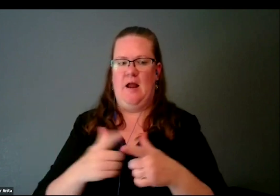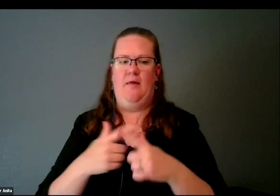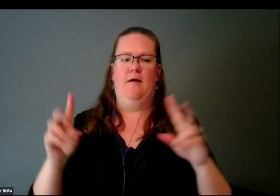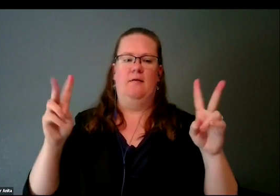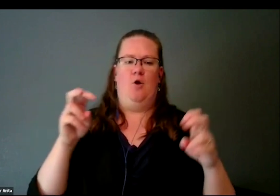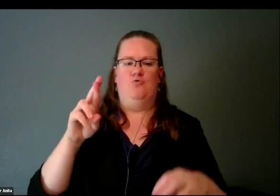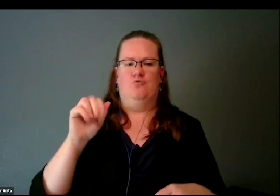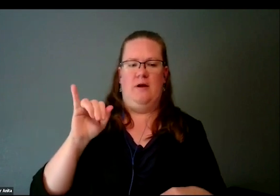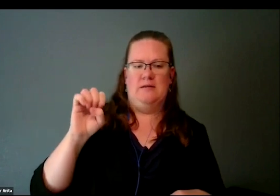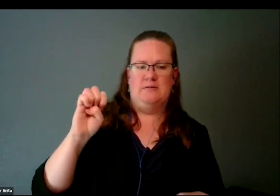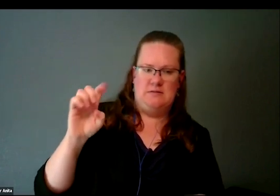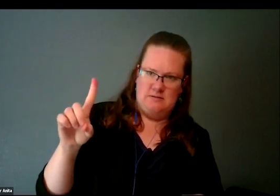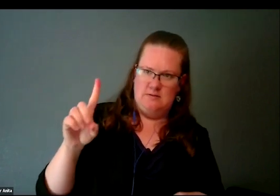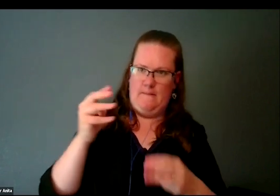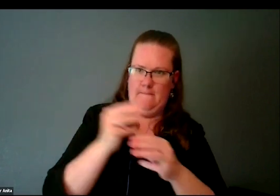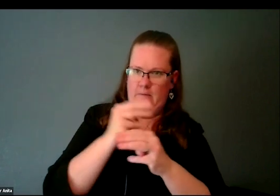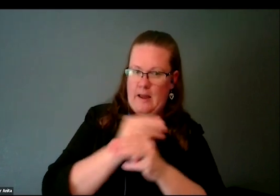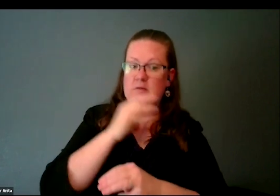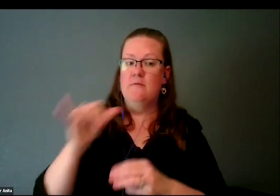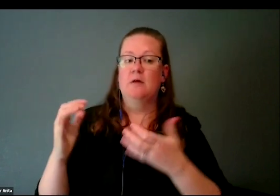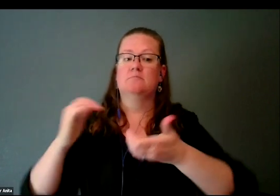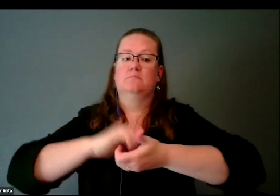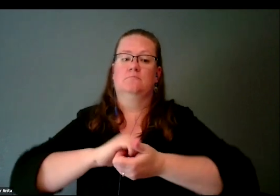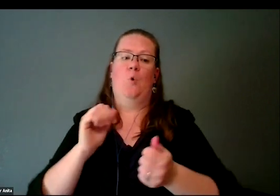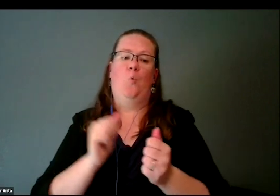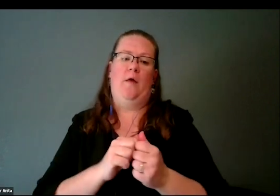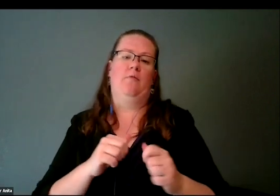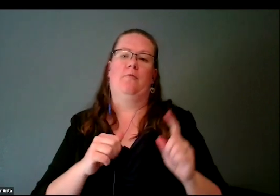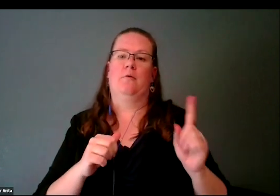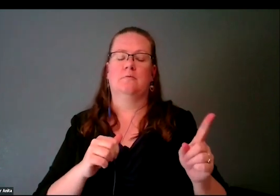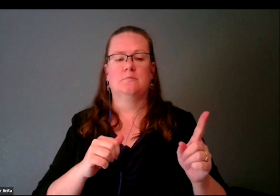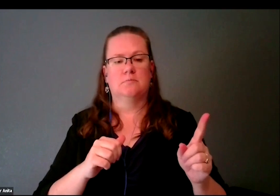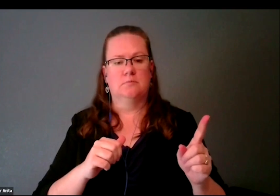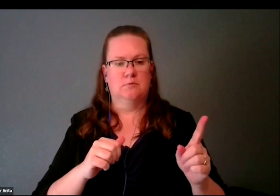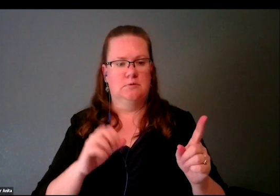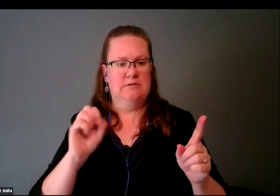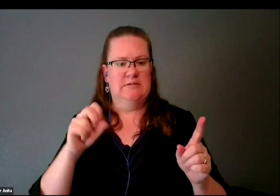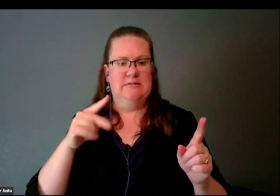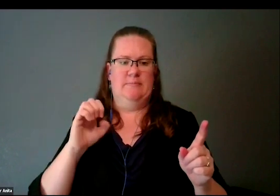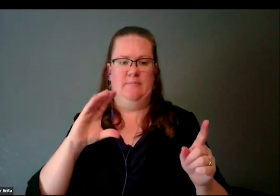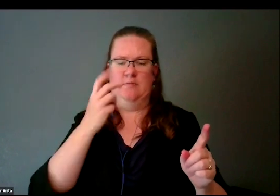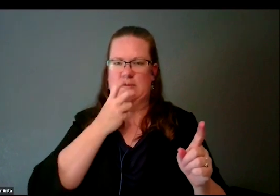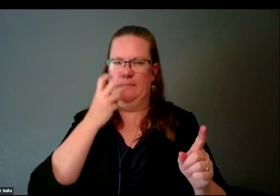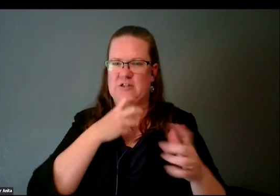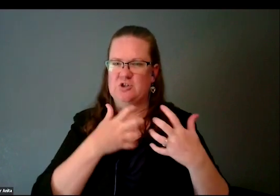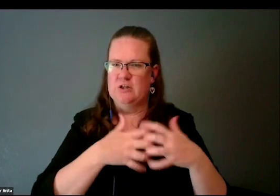between Speech Rule Engine, which powers MathJax and ChromeVox, and a project called Pretext.